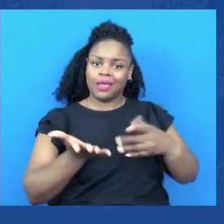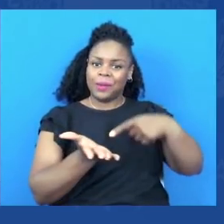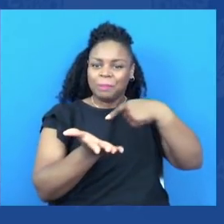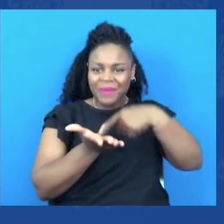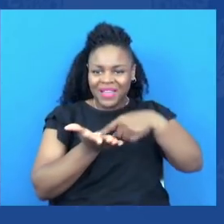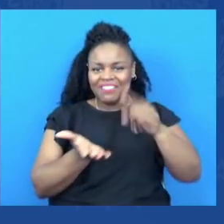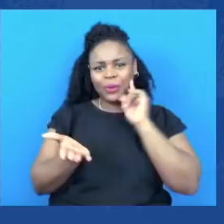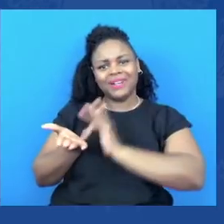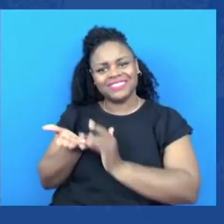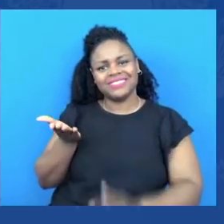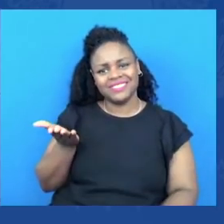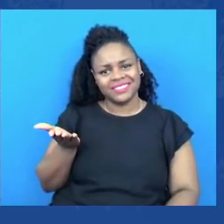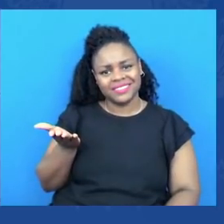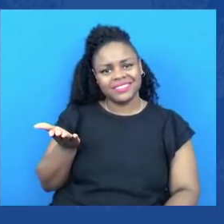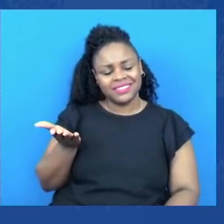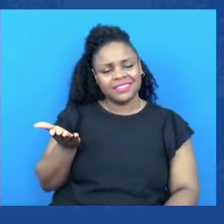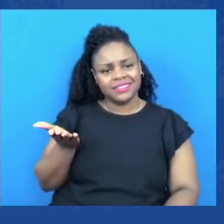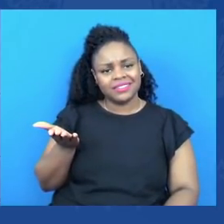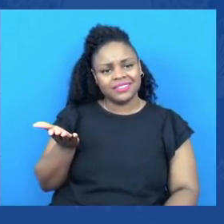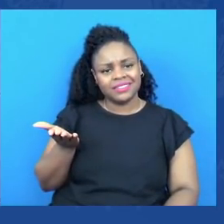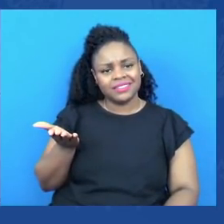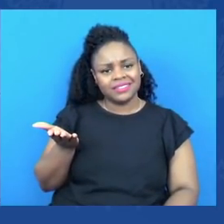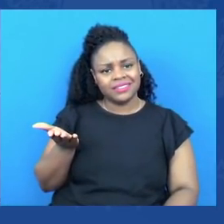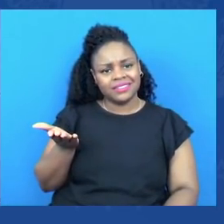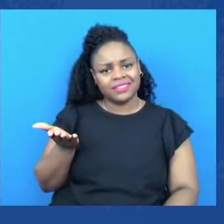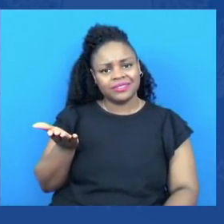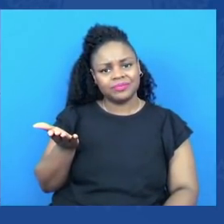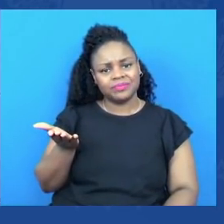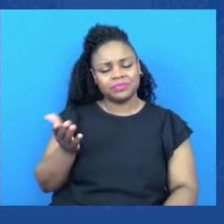During our conversation, she pulled out a vial of insulin from her bag.